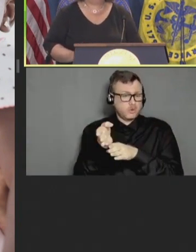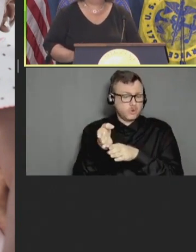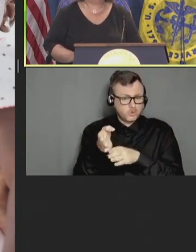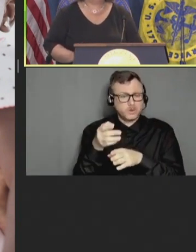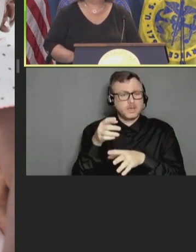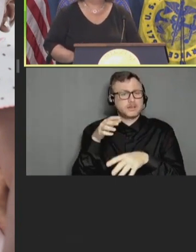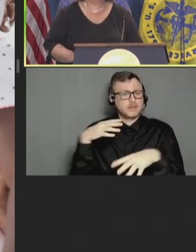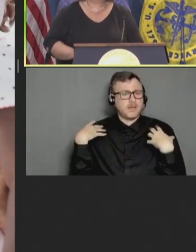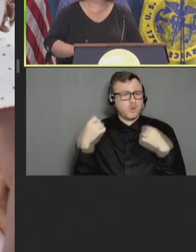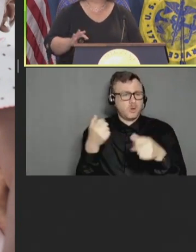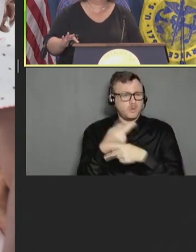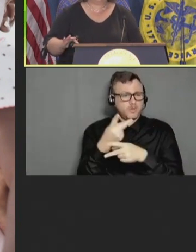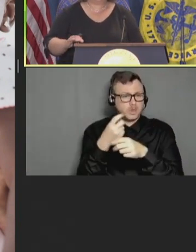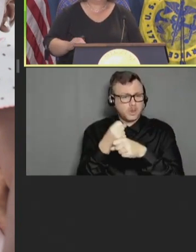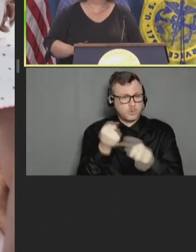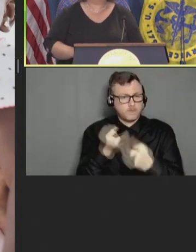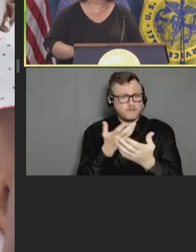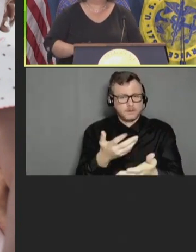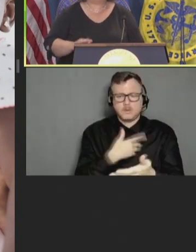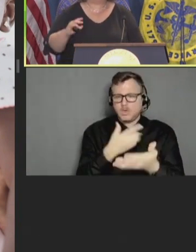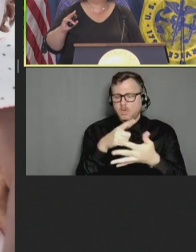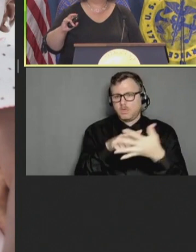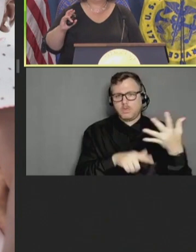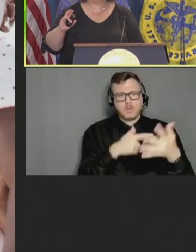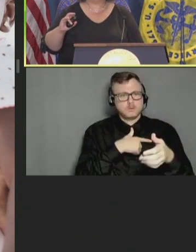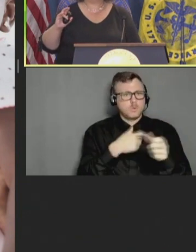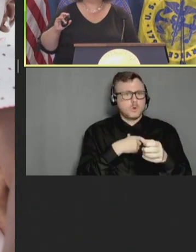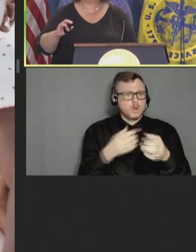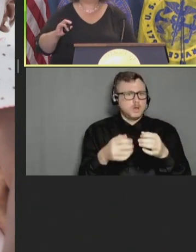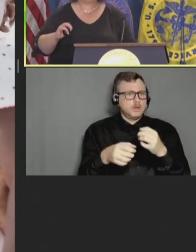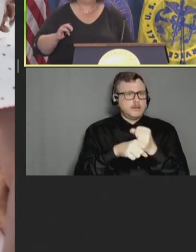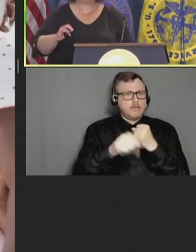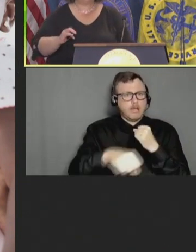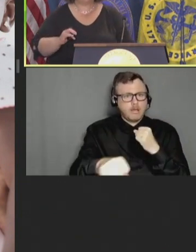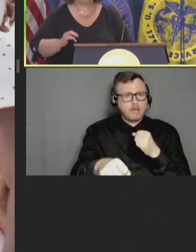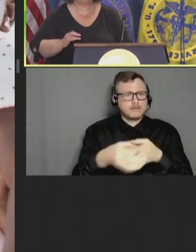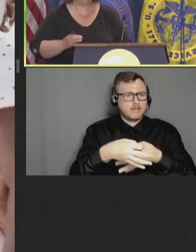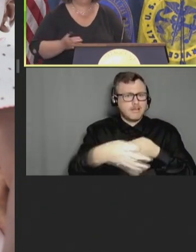things were delayed in kind of that public health or pandemic debt that they're seeing.